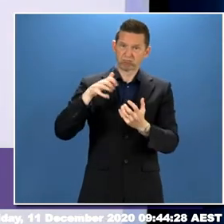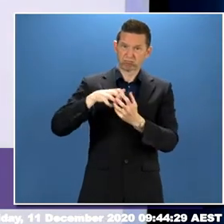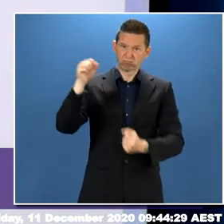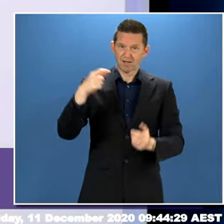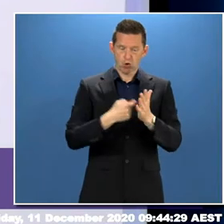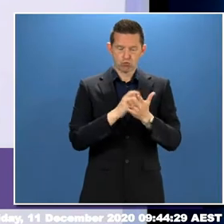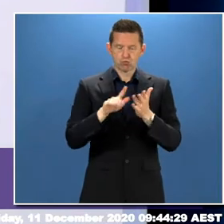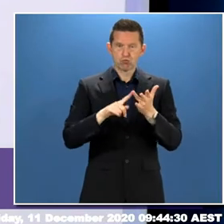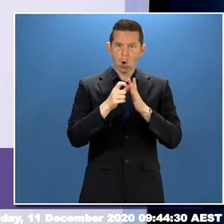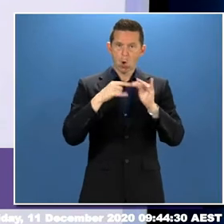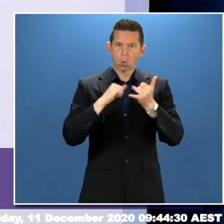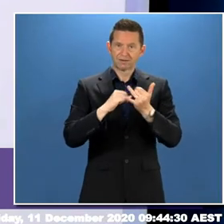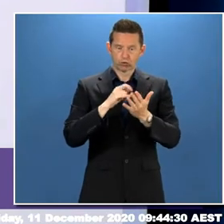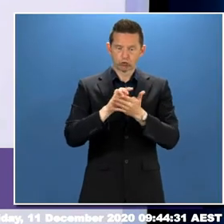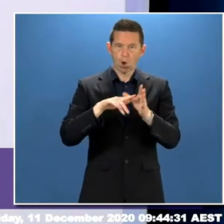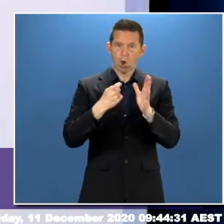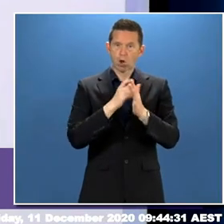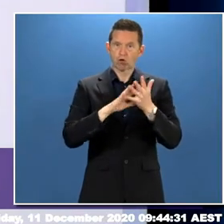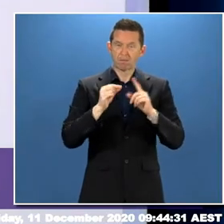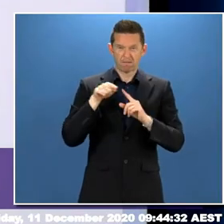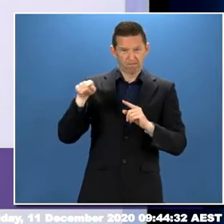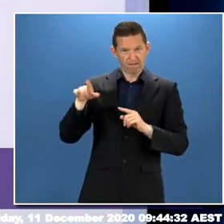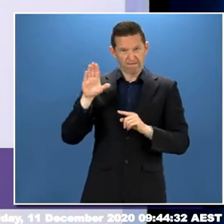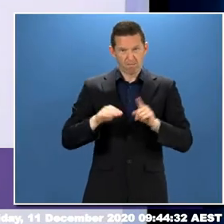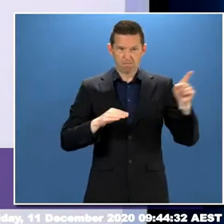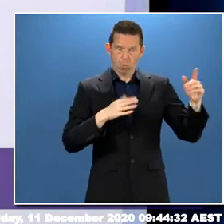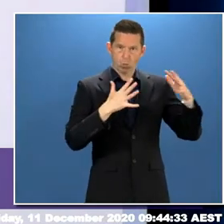That would have been a fairly significant step in the sense that you